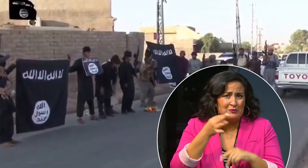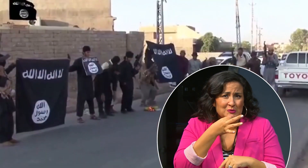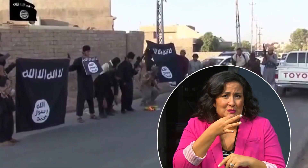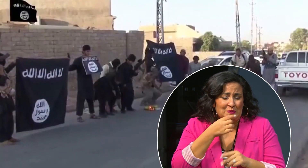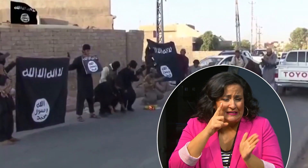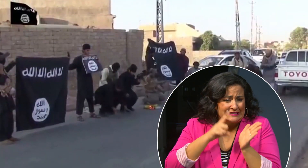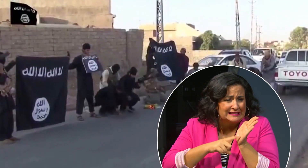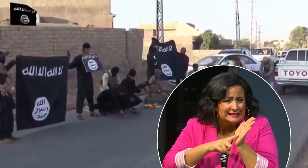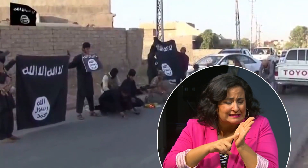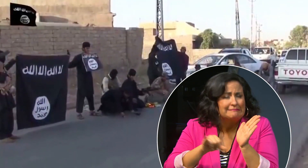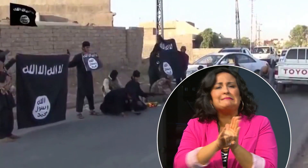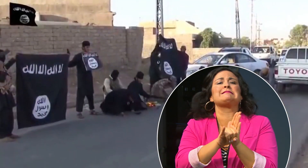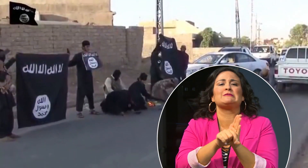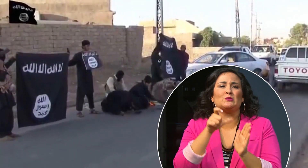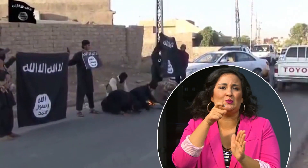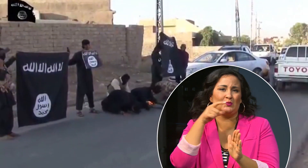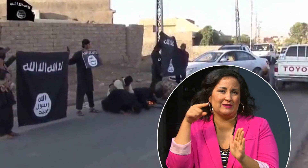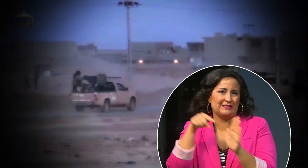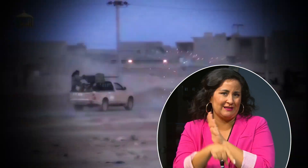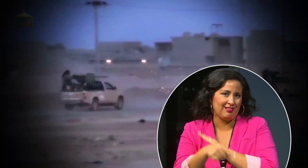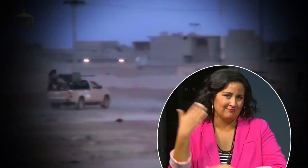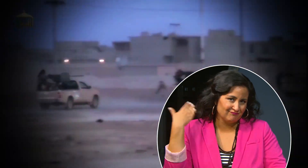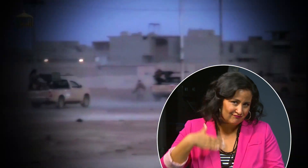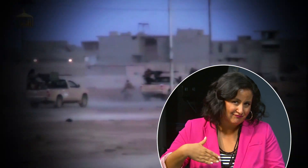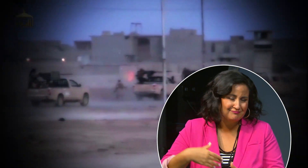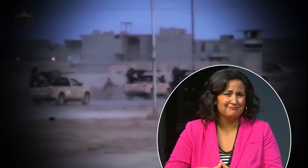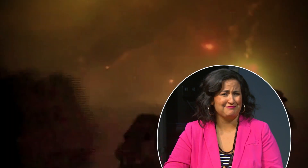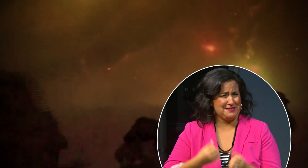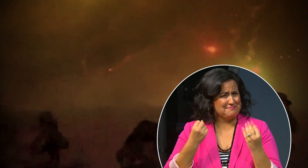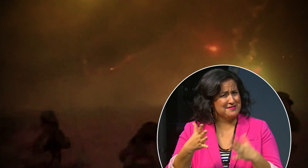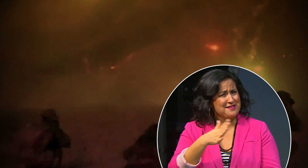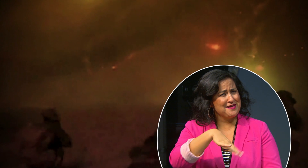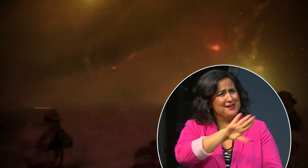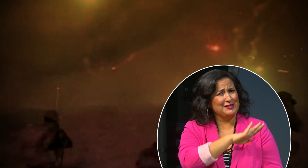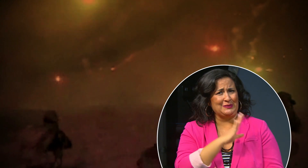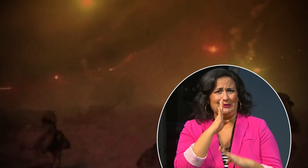the killer. Many are worried ISIS will become a threat